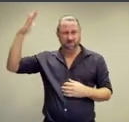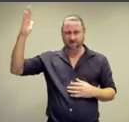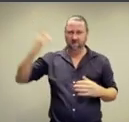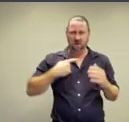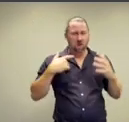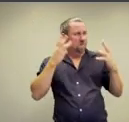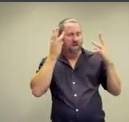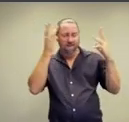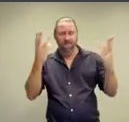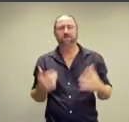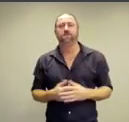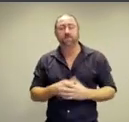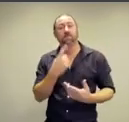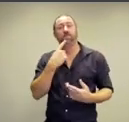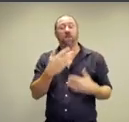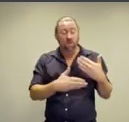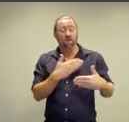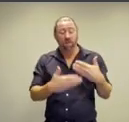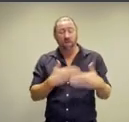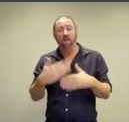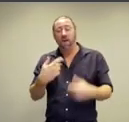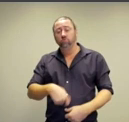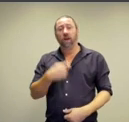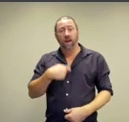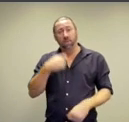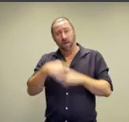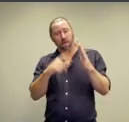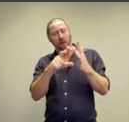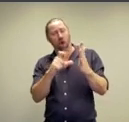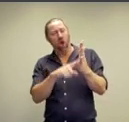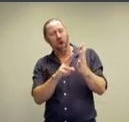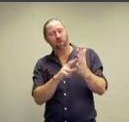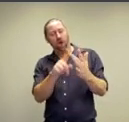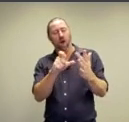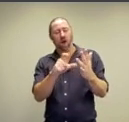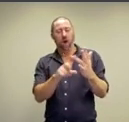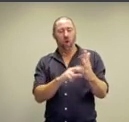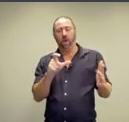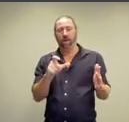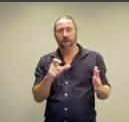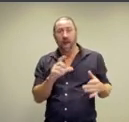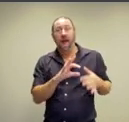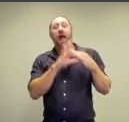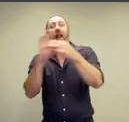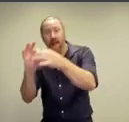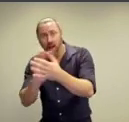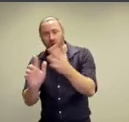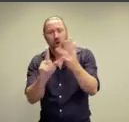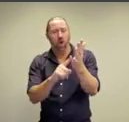the leather jacket, in many forms, continued to, you know, bolster its iconic status and general acceptance through